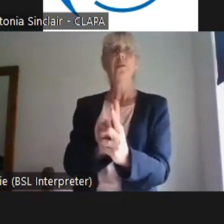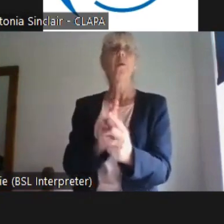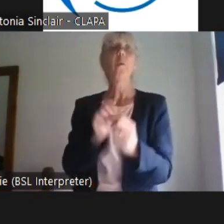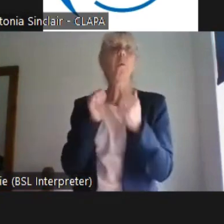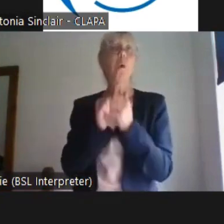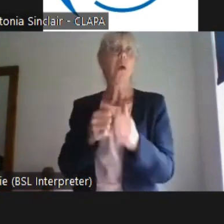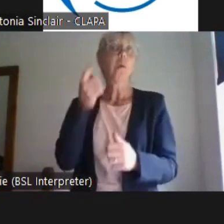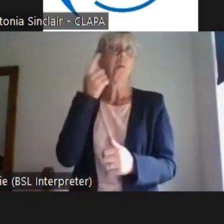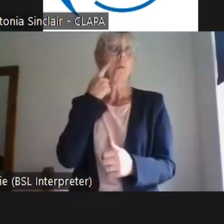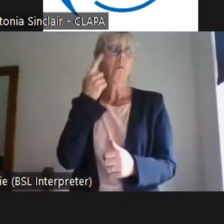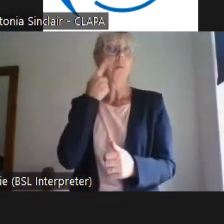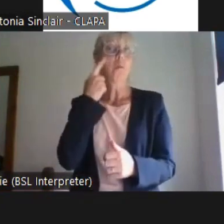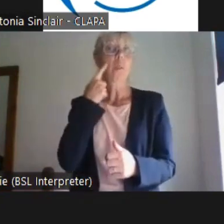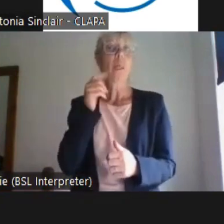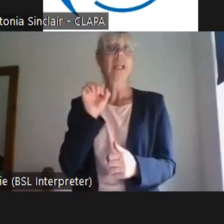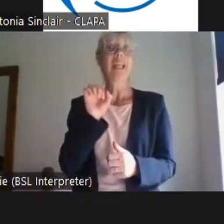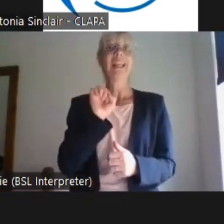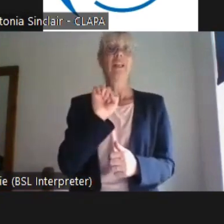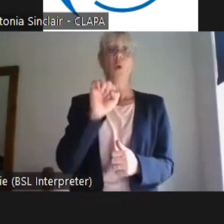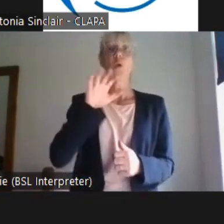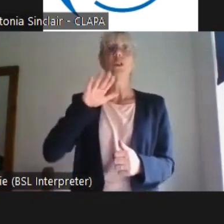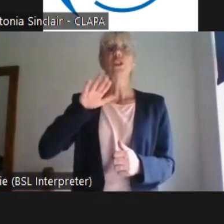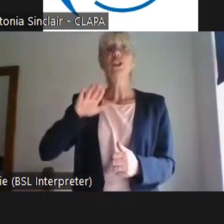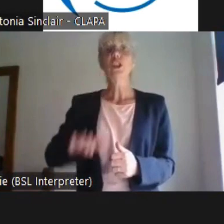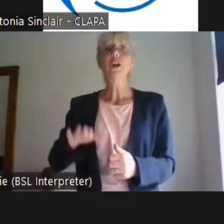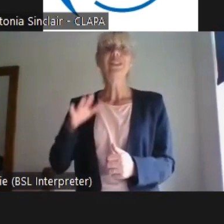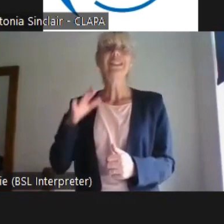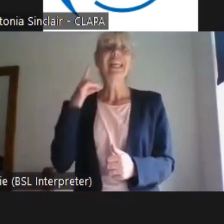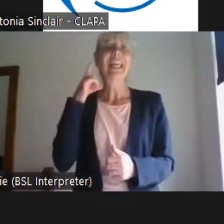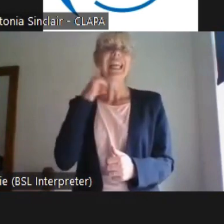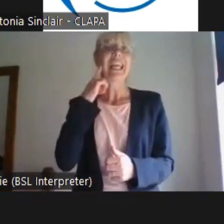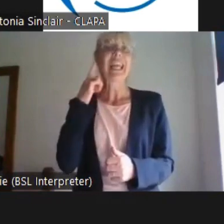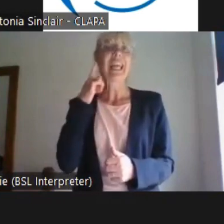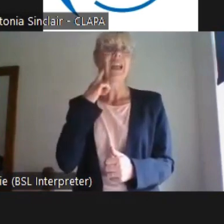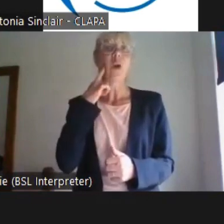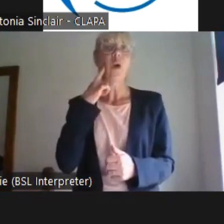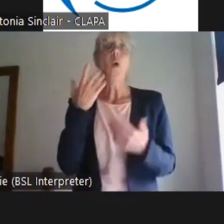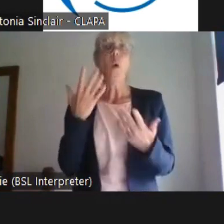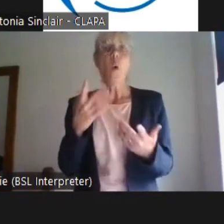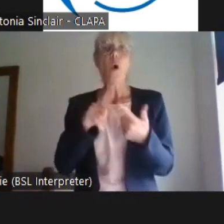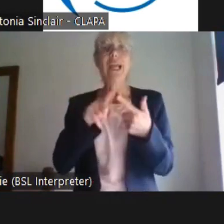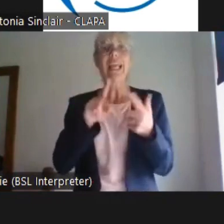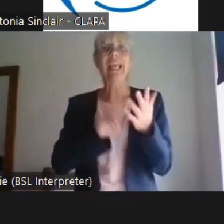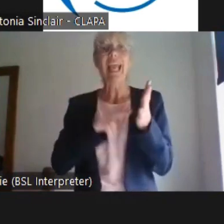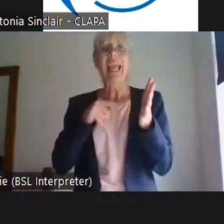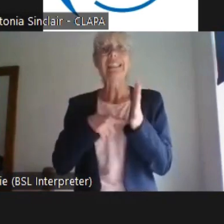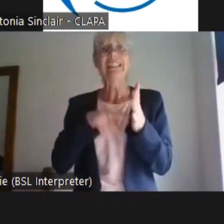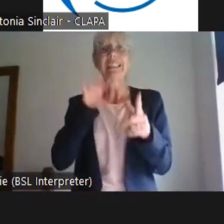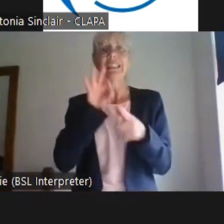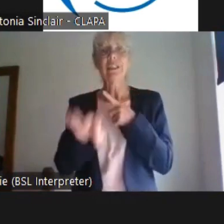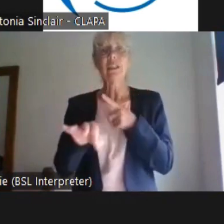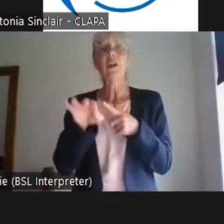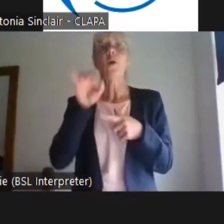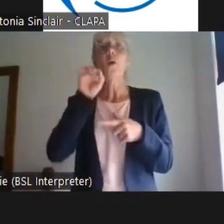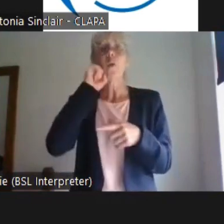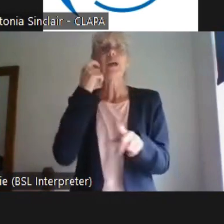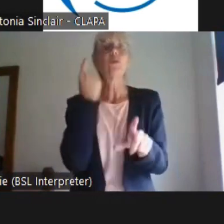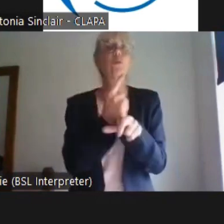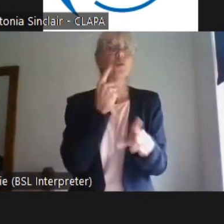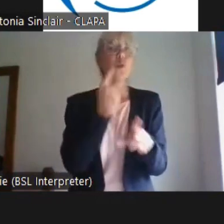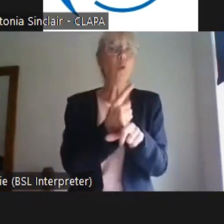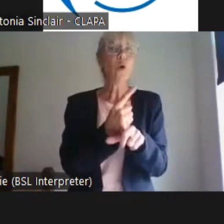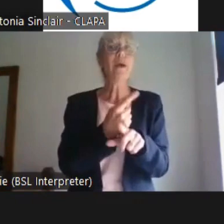your child's ENT specialists and we'll be talking to you more about the adenoids and the tonsils if